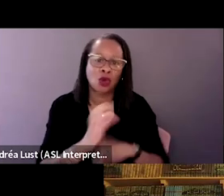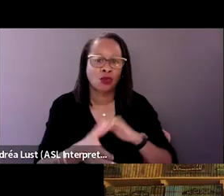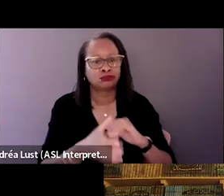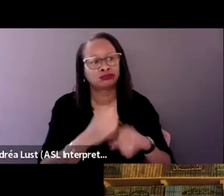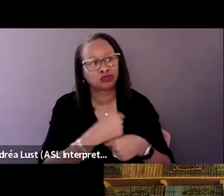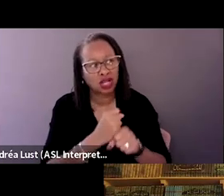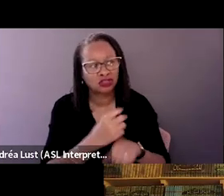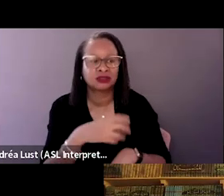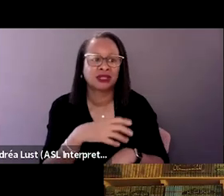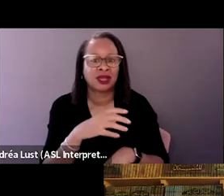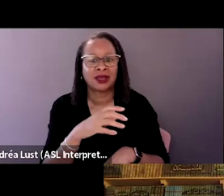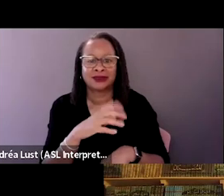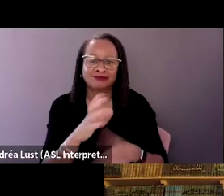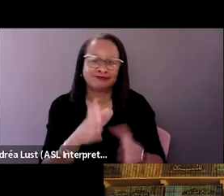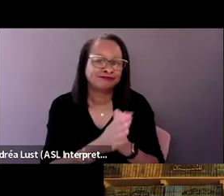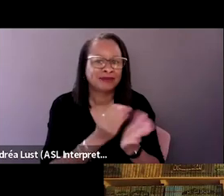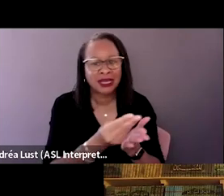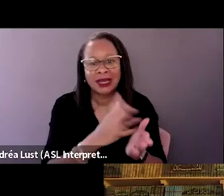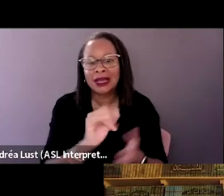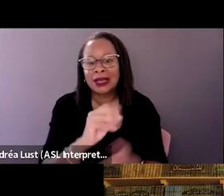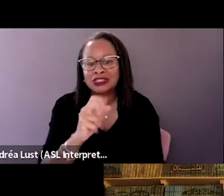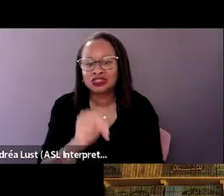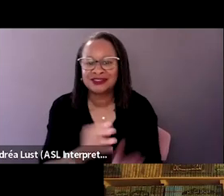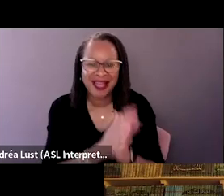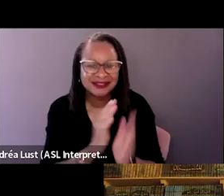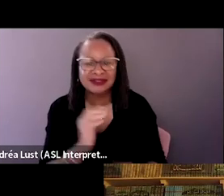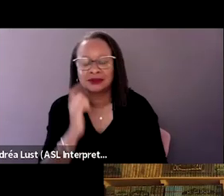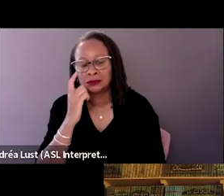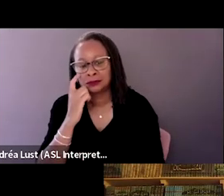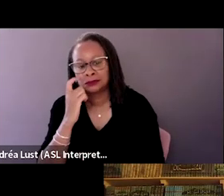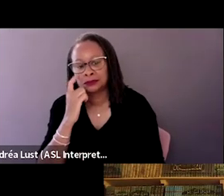So we do like, we open calls twice a year